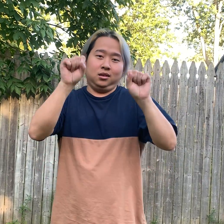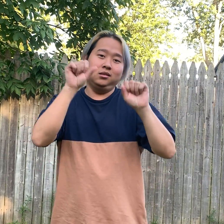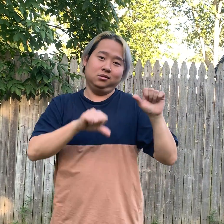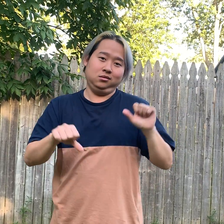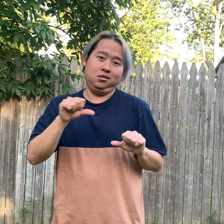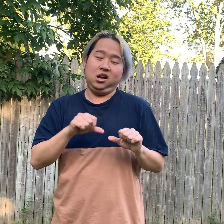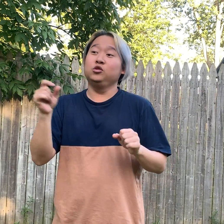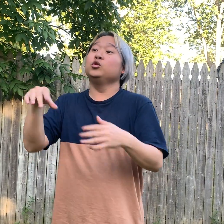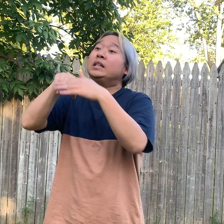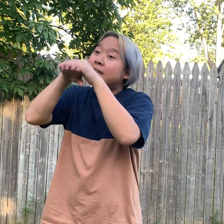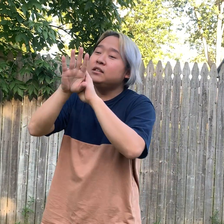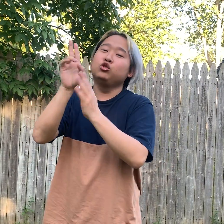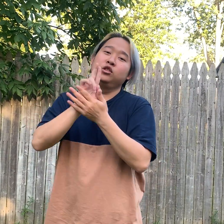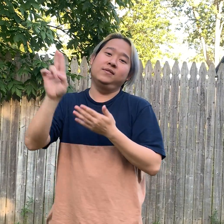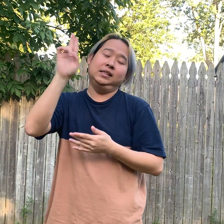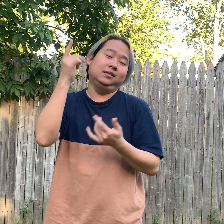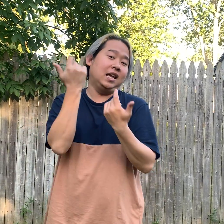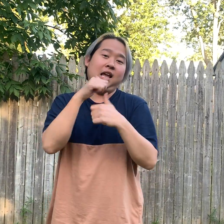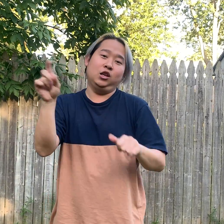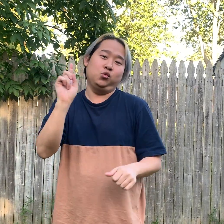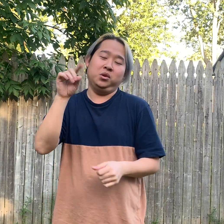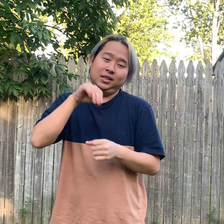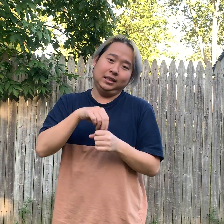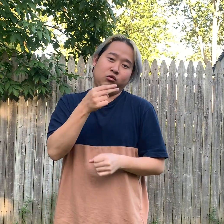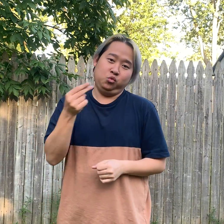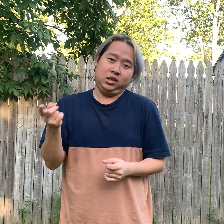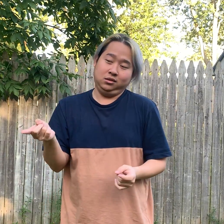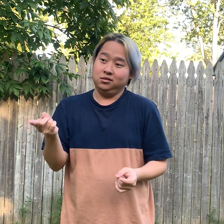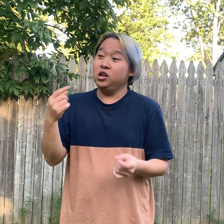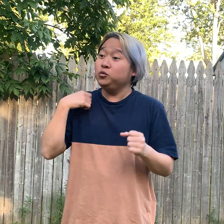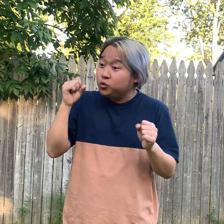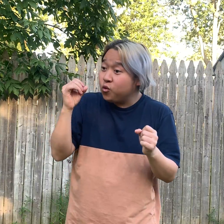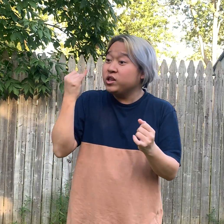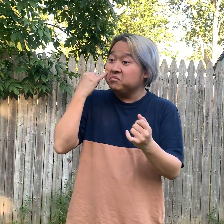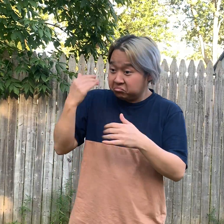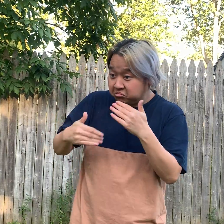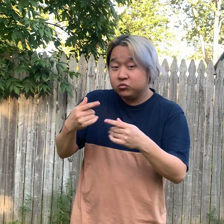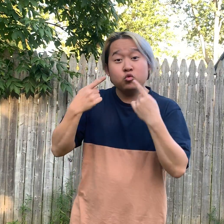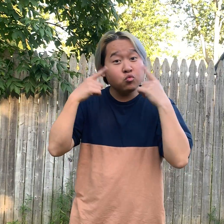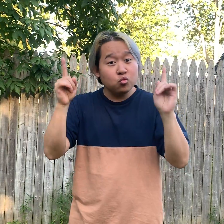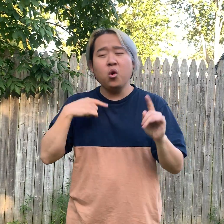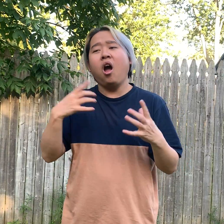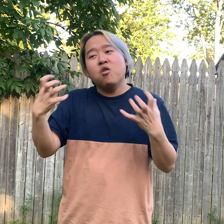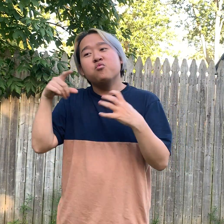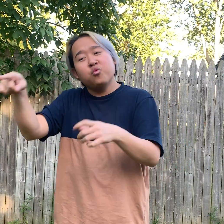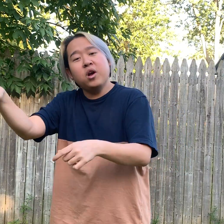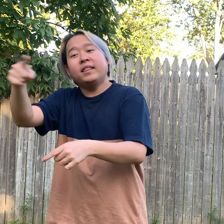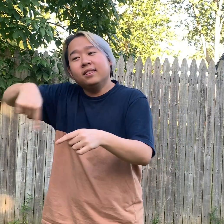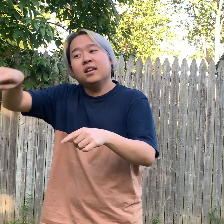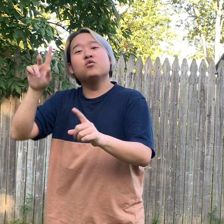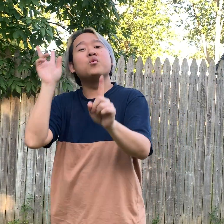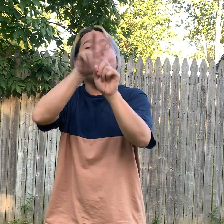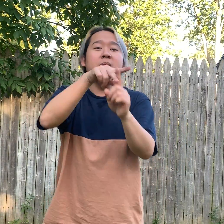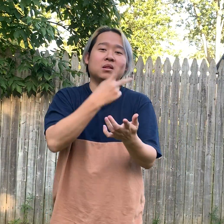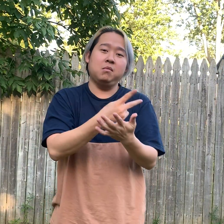who wish to enter STEM and science-focused programs in ANY university throughout Indonesia. Then, once they graduate with bachelor's degrees,